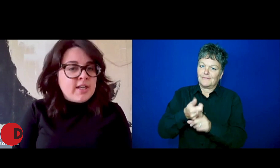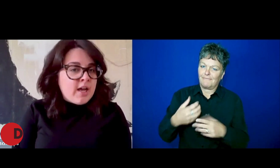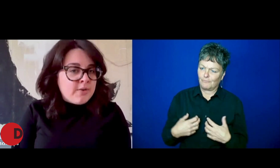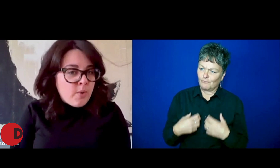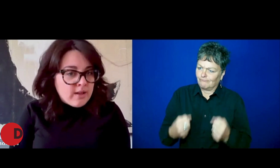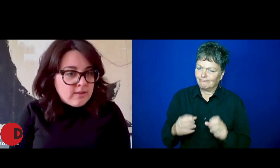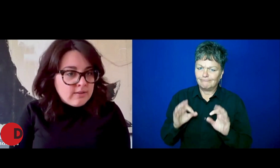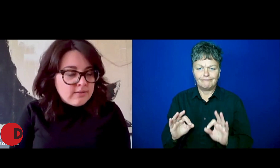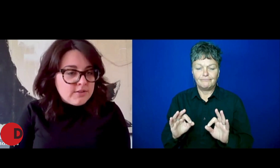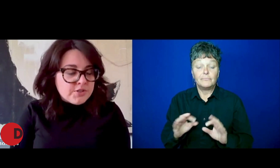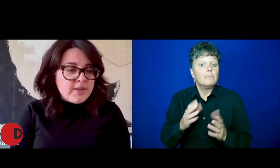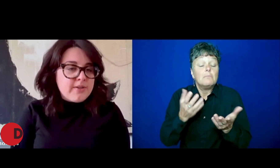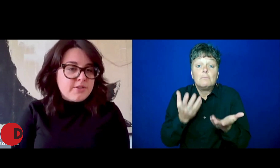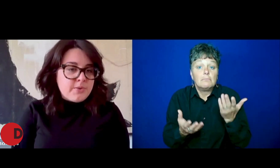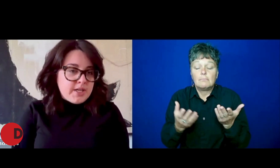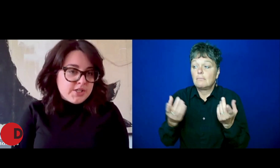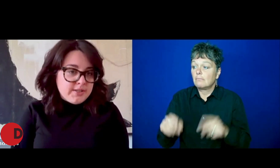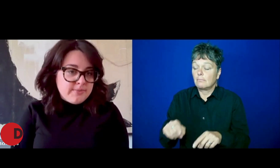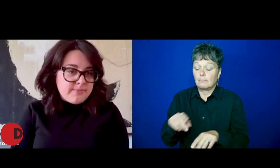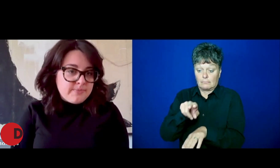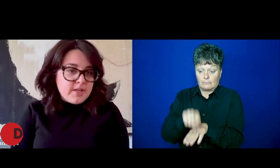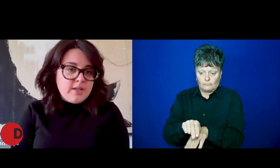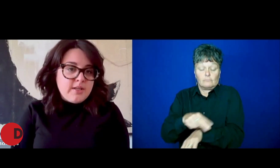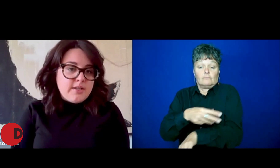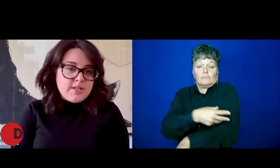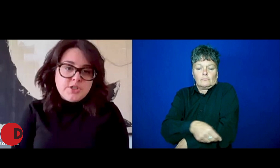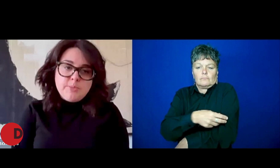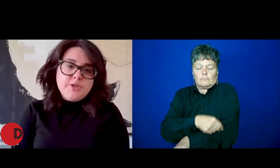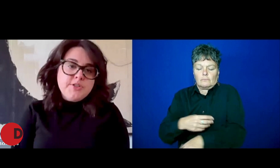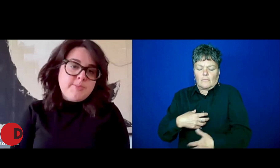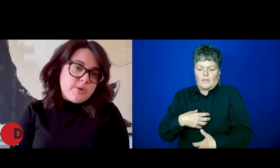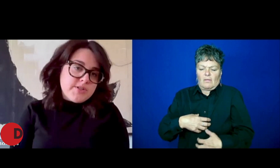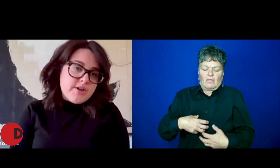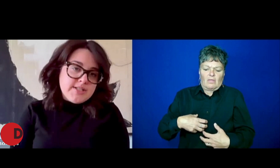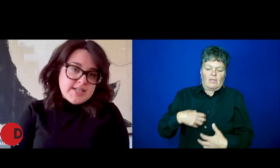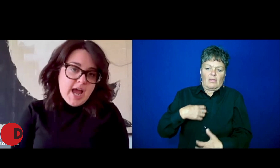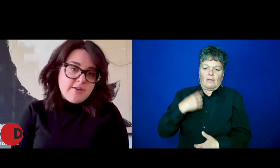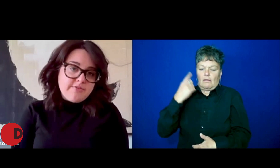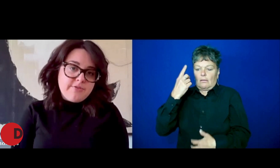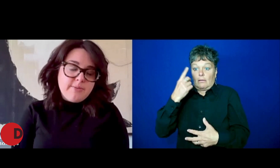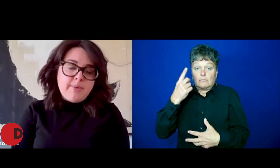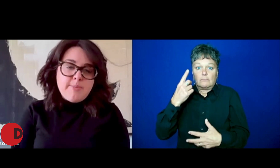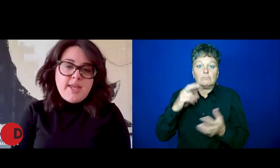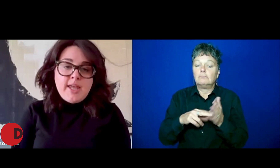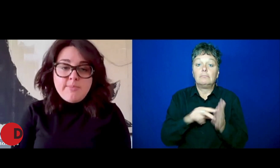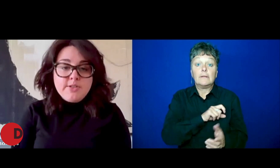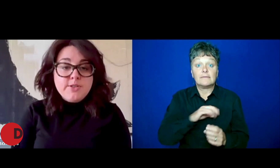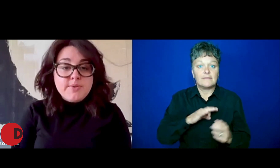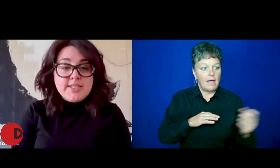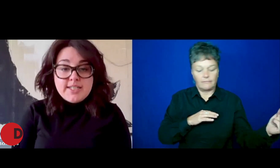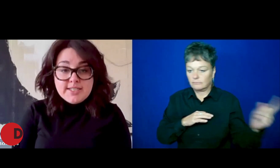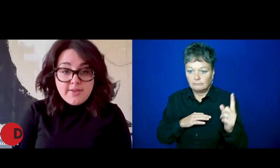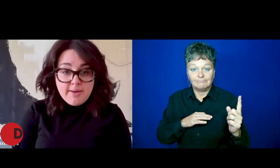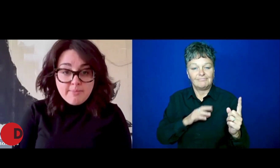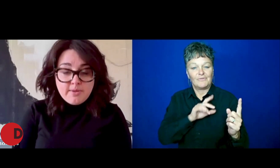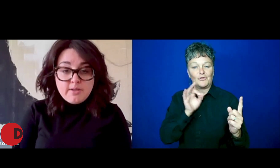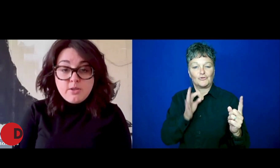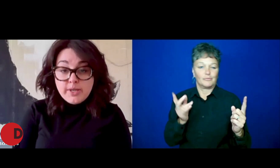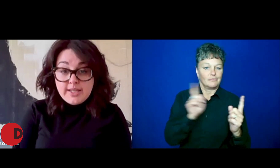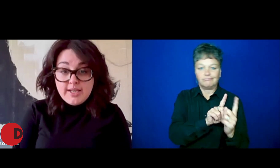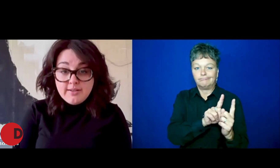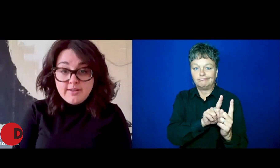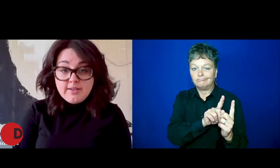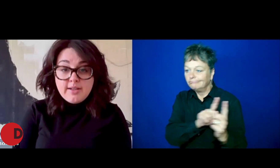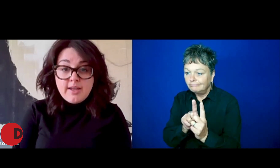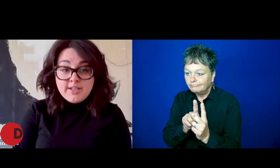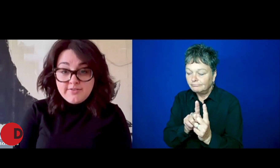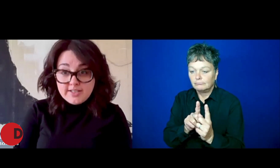often need time to familiarize themselves with these mandatory materials,